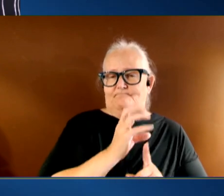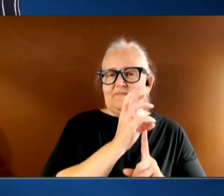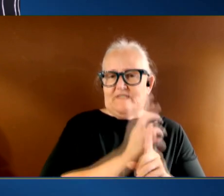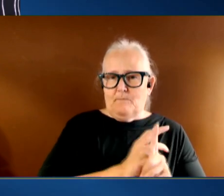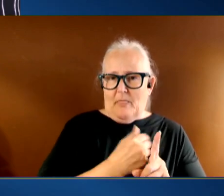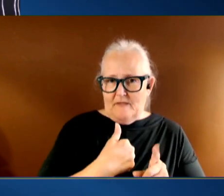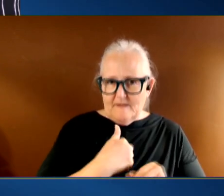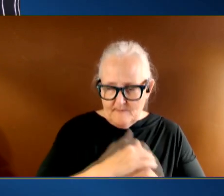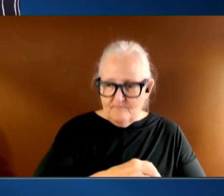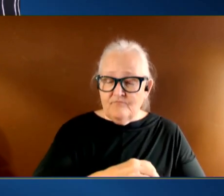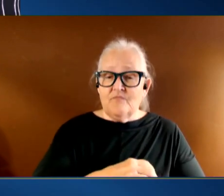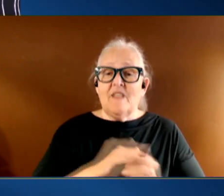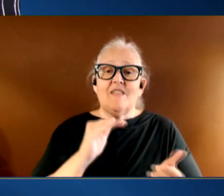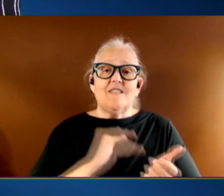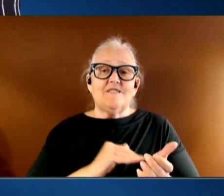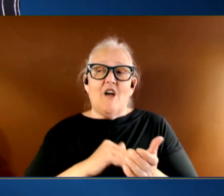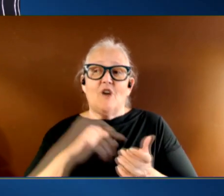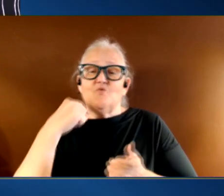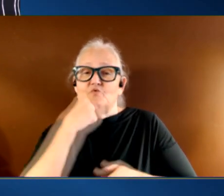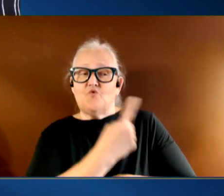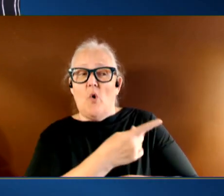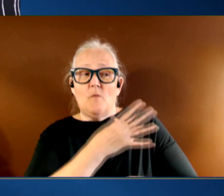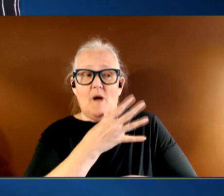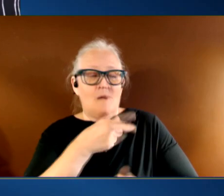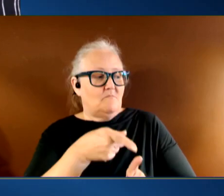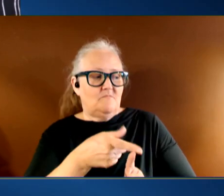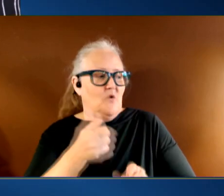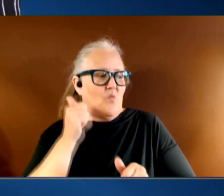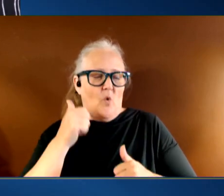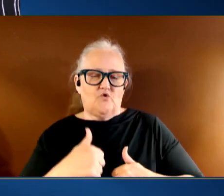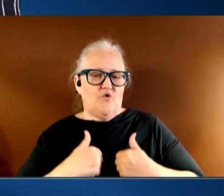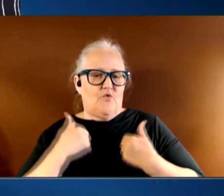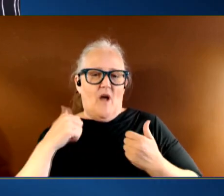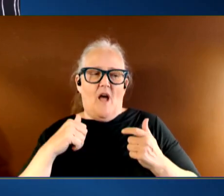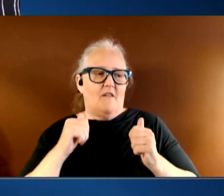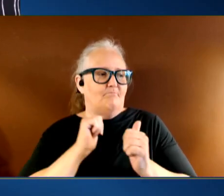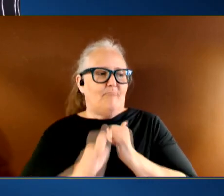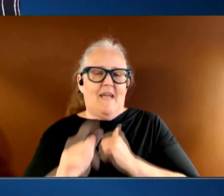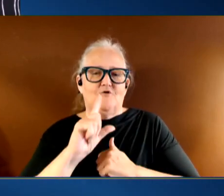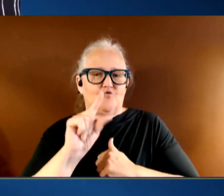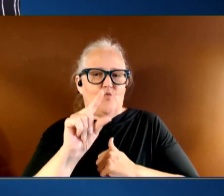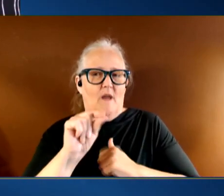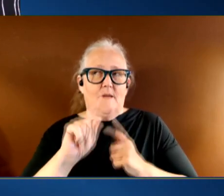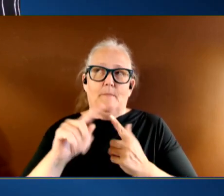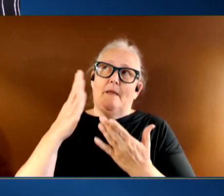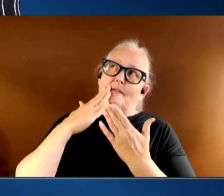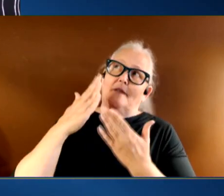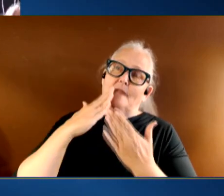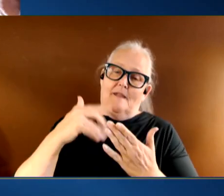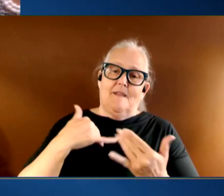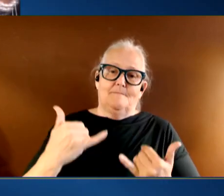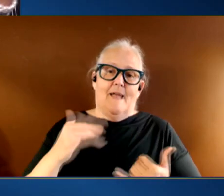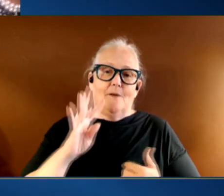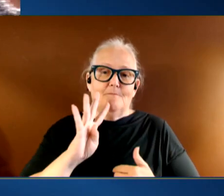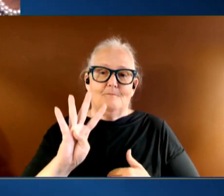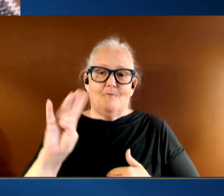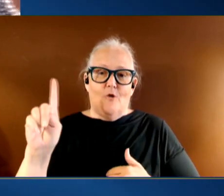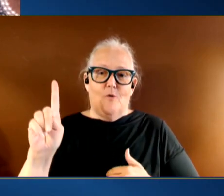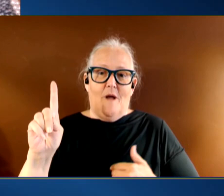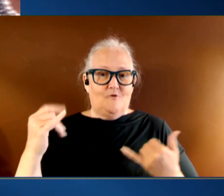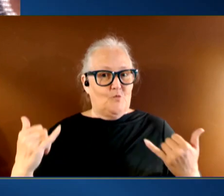told my mom that I would not live past 20. By the grace of God, I made it to 41 today.